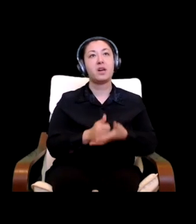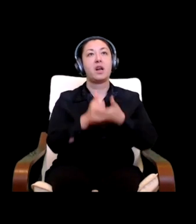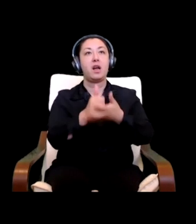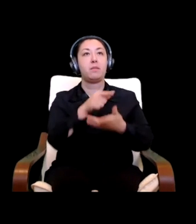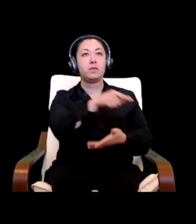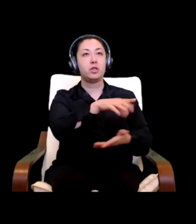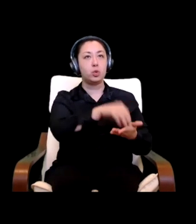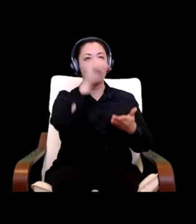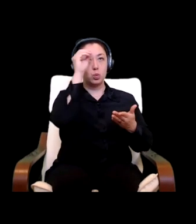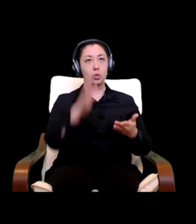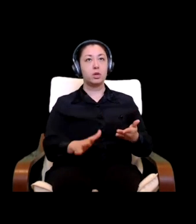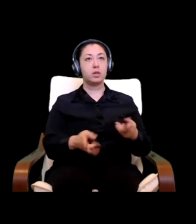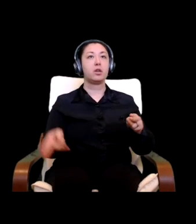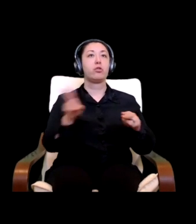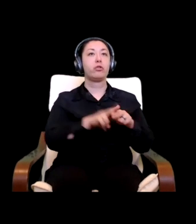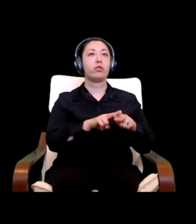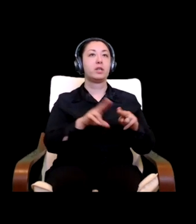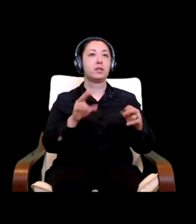And Michele I will defer to you.